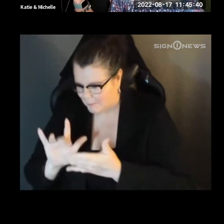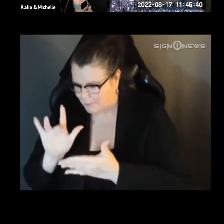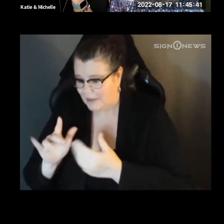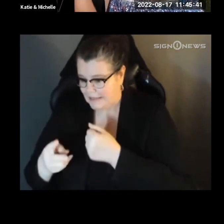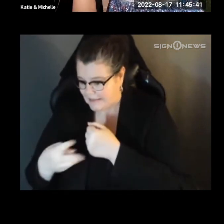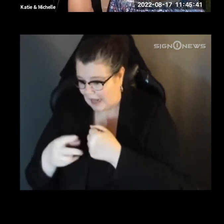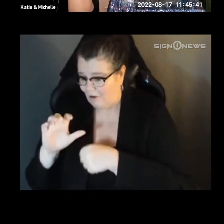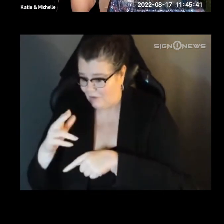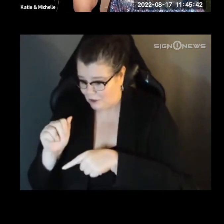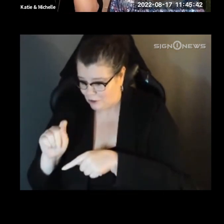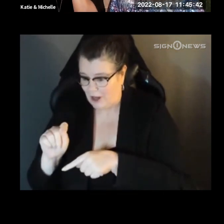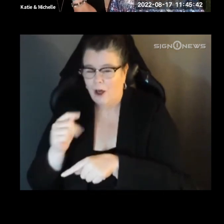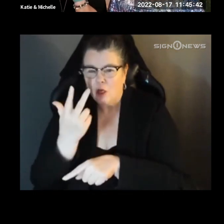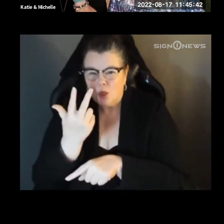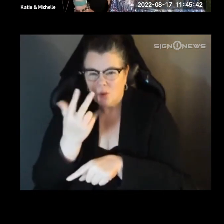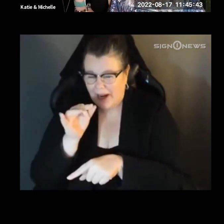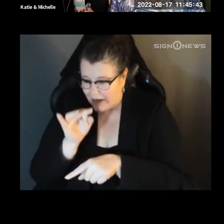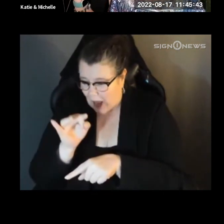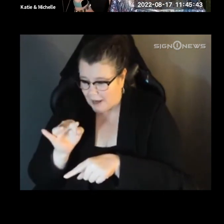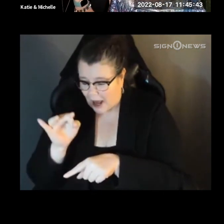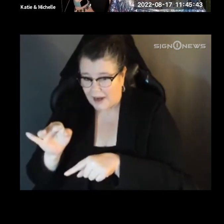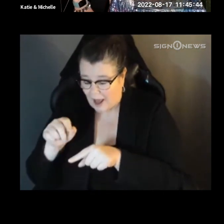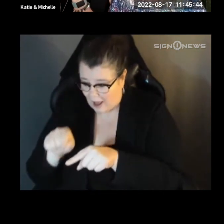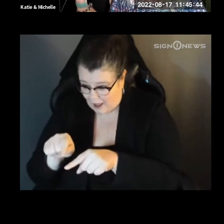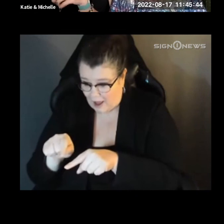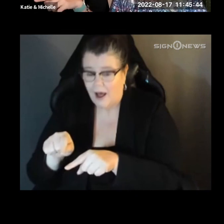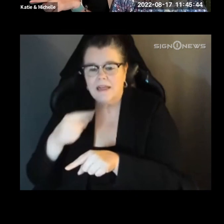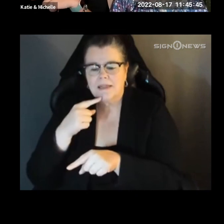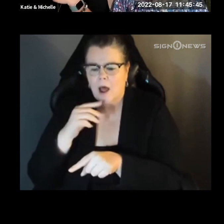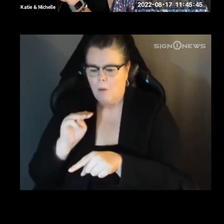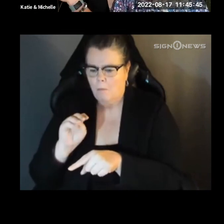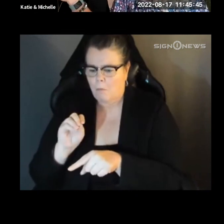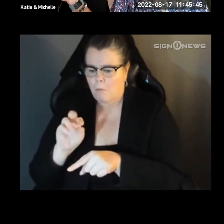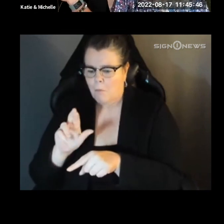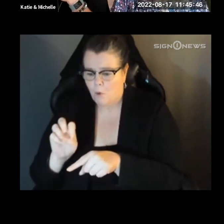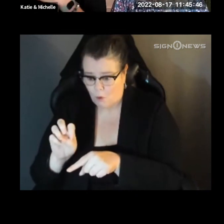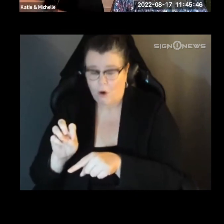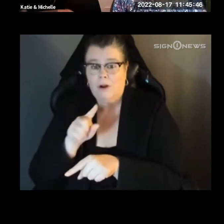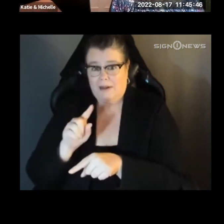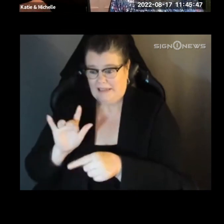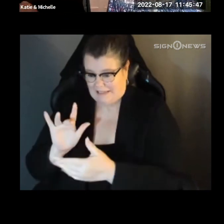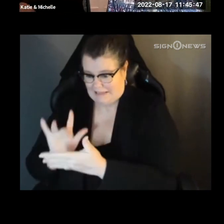the three little dots underneath it it says more it's right here no no it's in the job